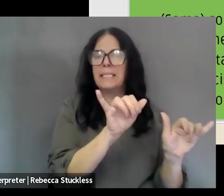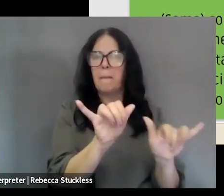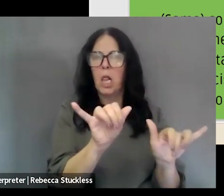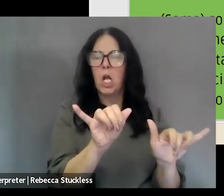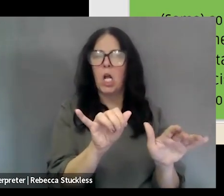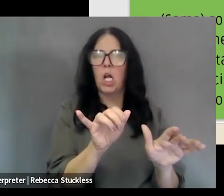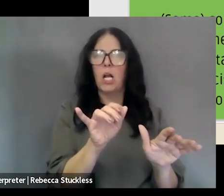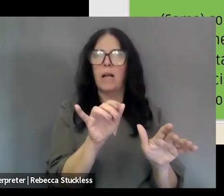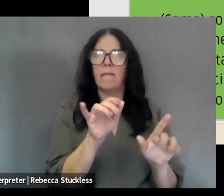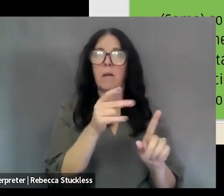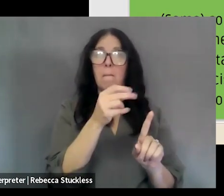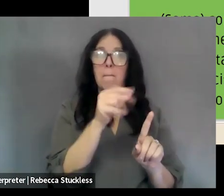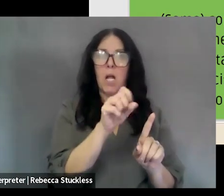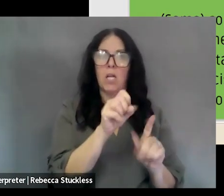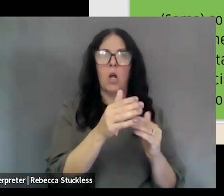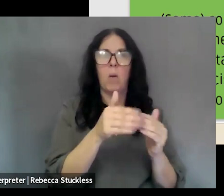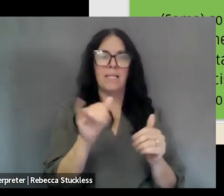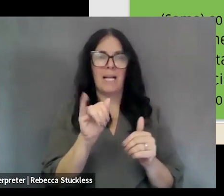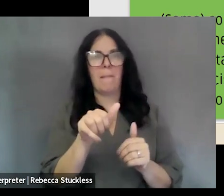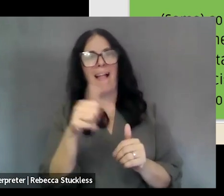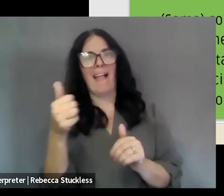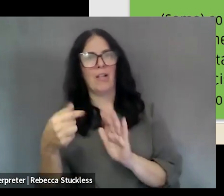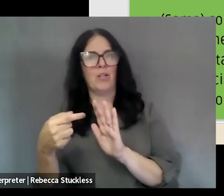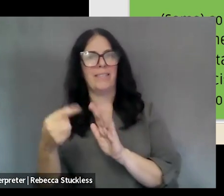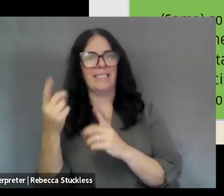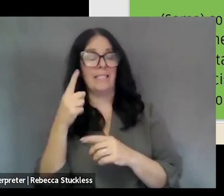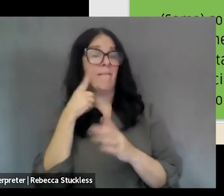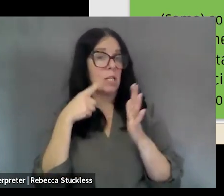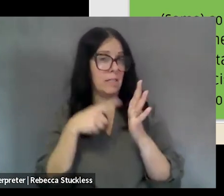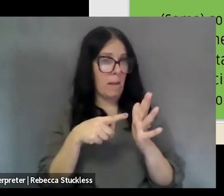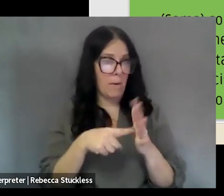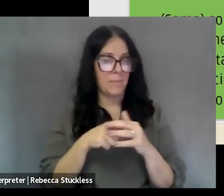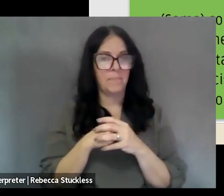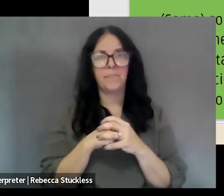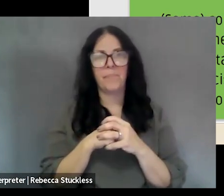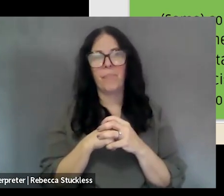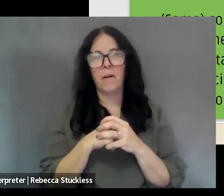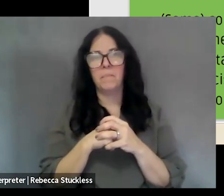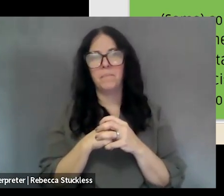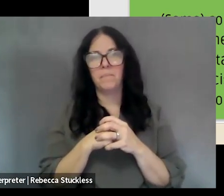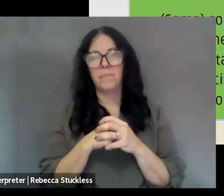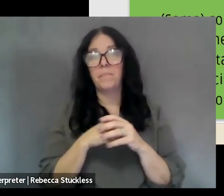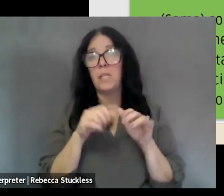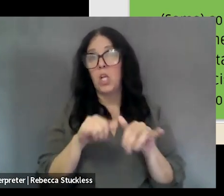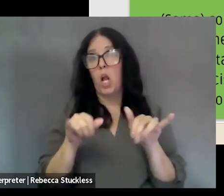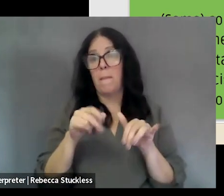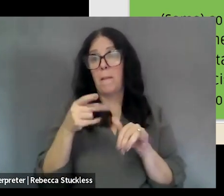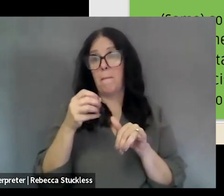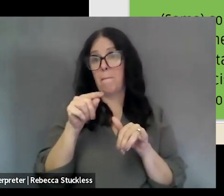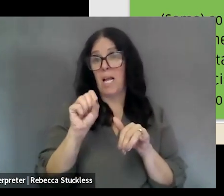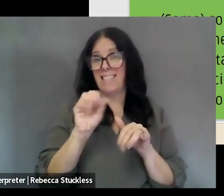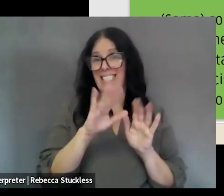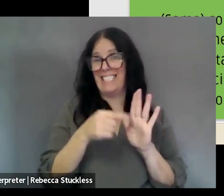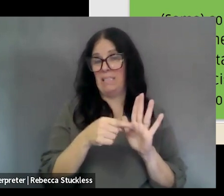nature of symptoms versus another. So, for example, some very common symptoms of POTS are light